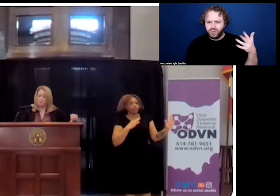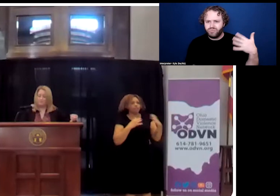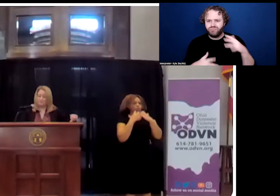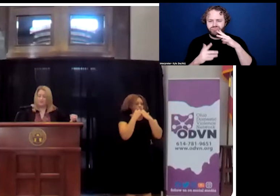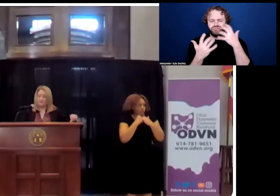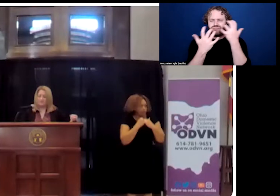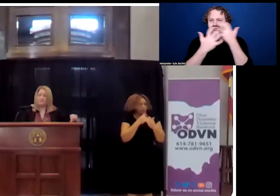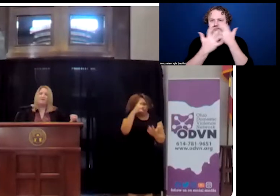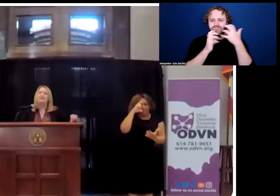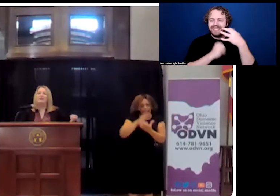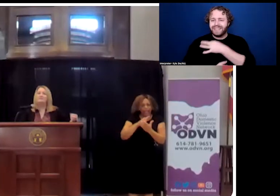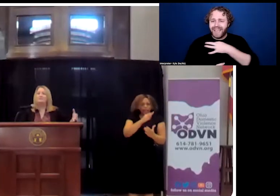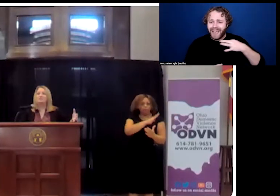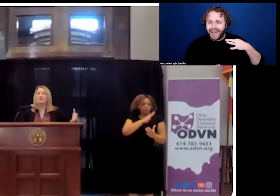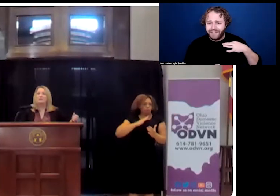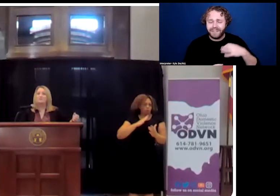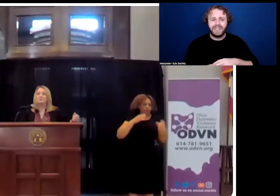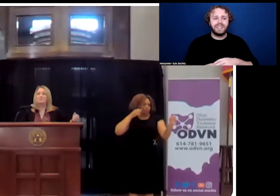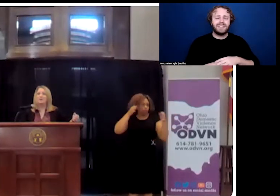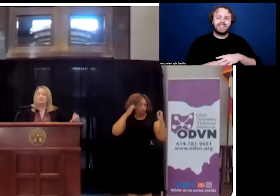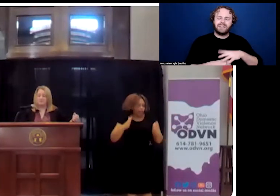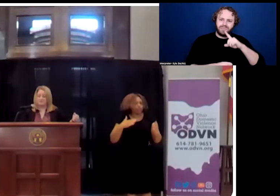of directors and such great community partners.